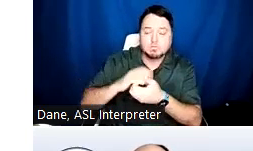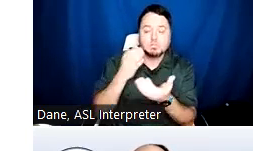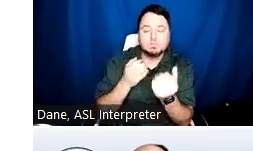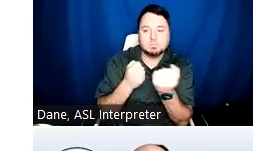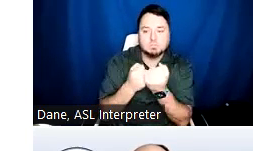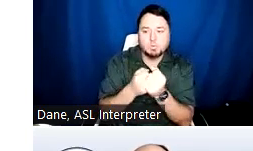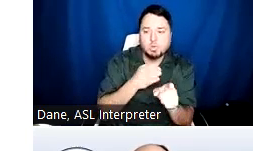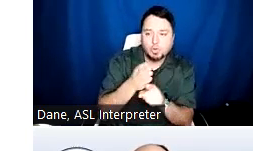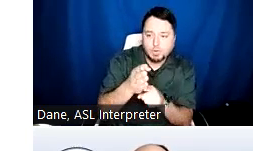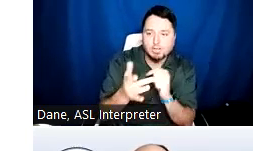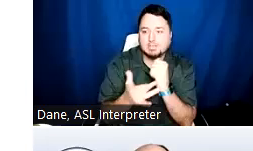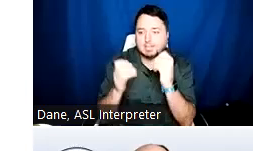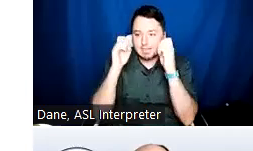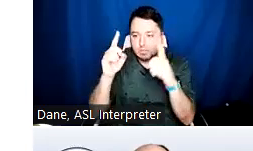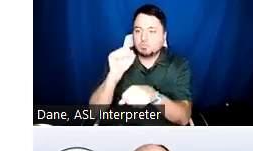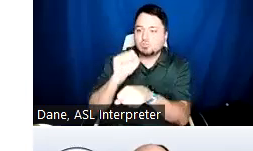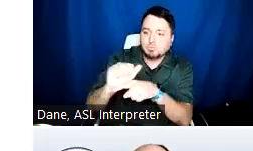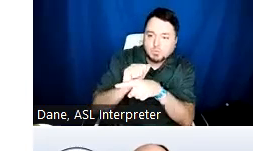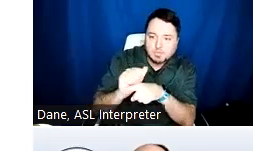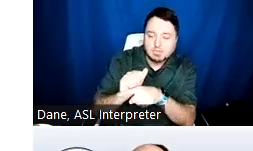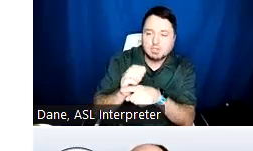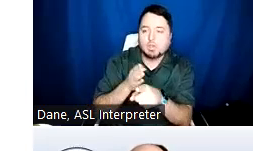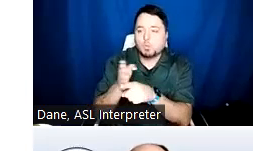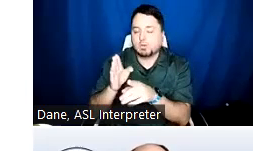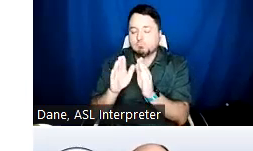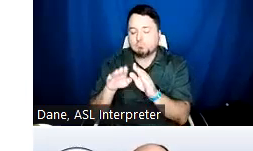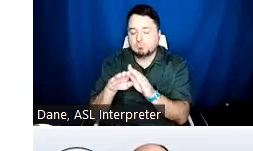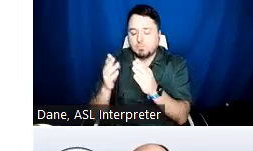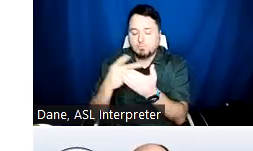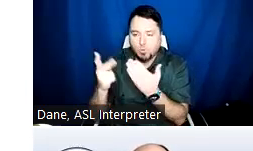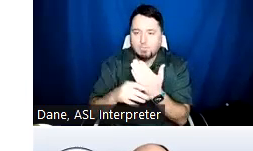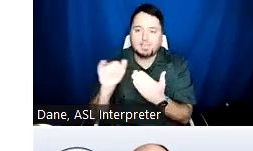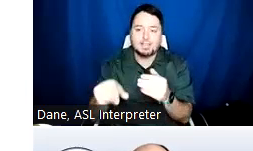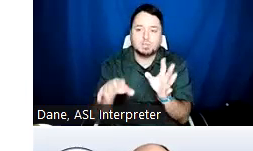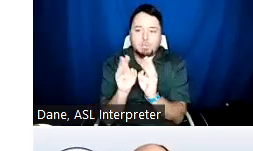job training and career building programs such as this webinar you are here with us today and.